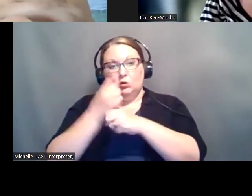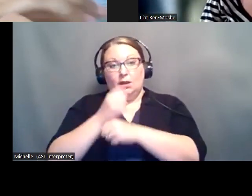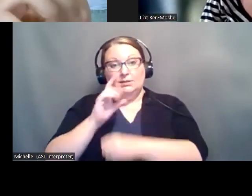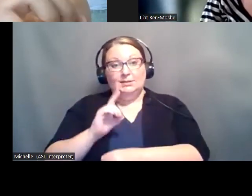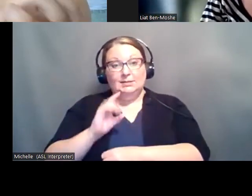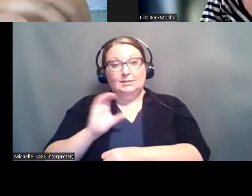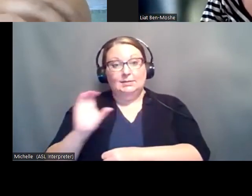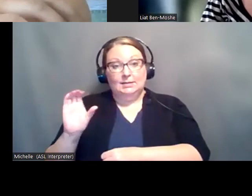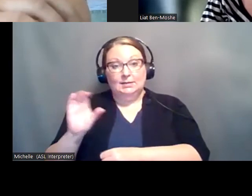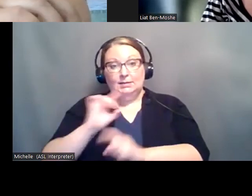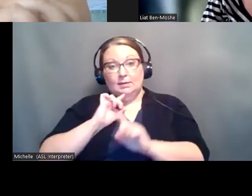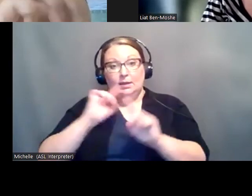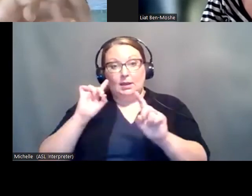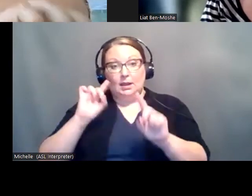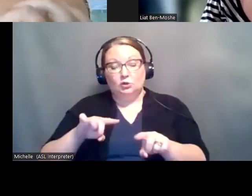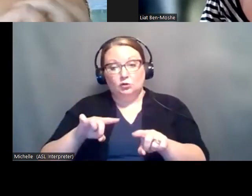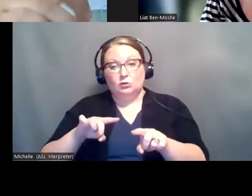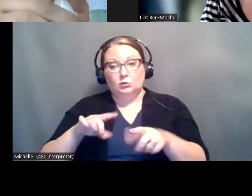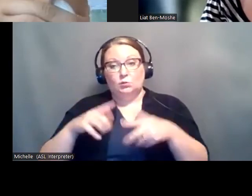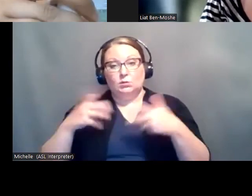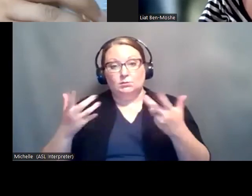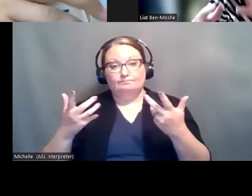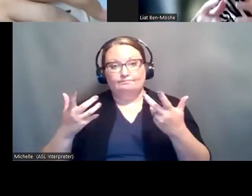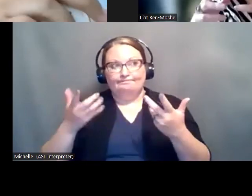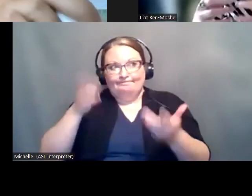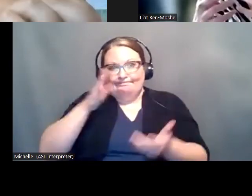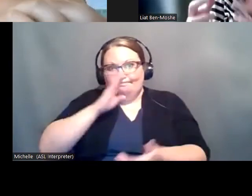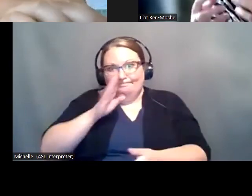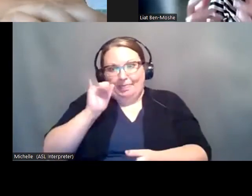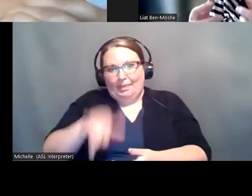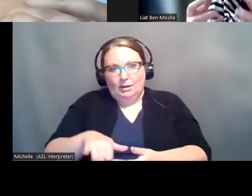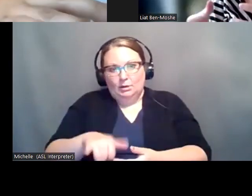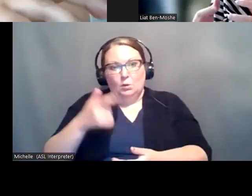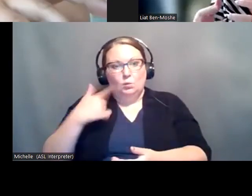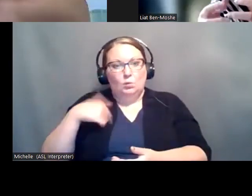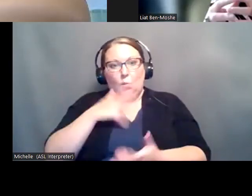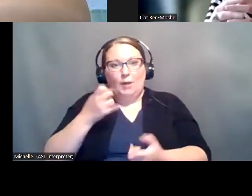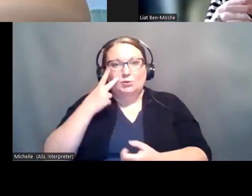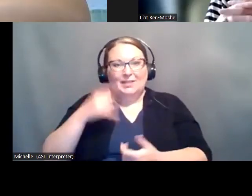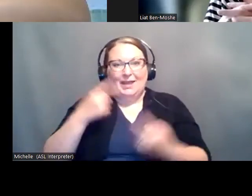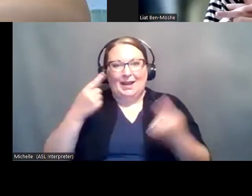the answer to those questions were exactly that, that that's what we wanted to see happen,